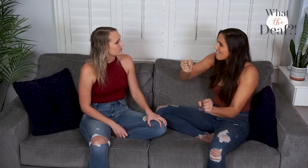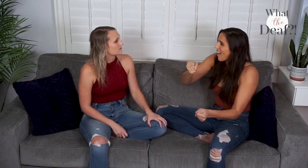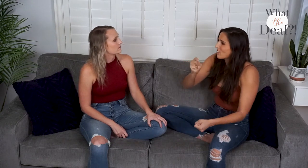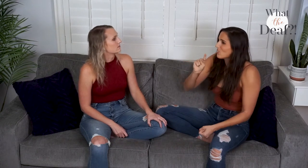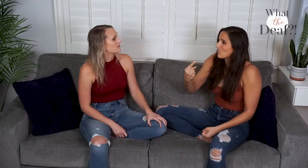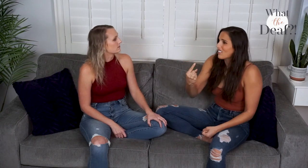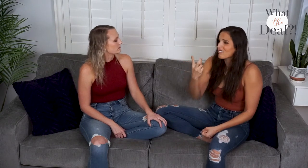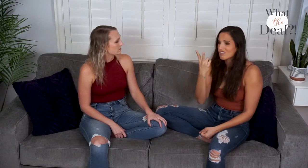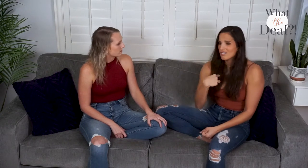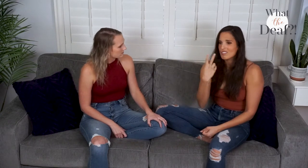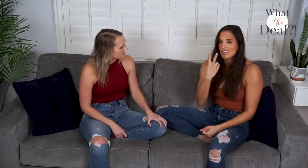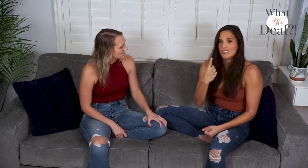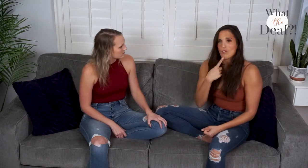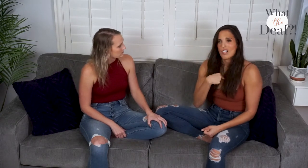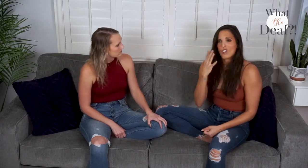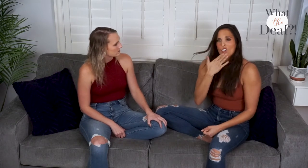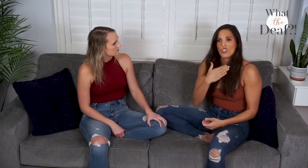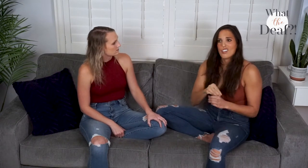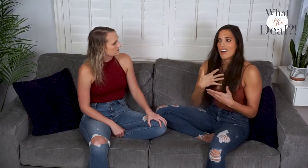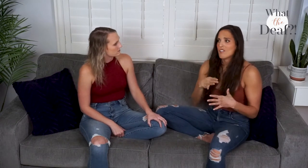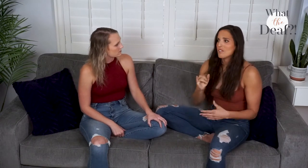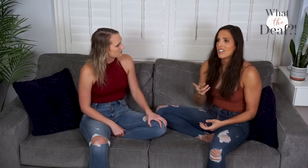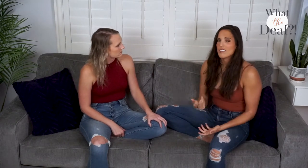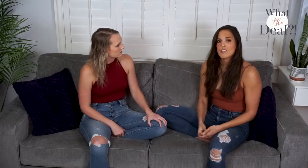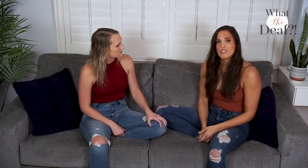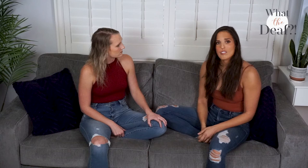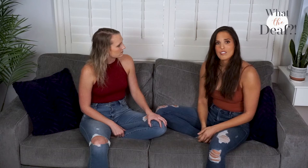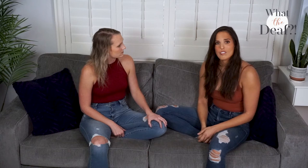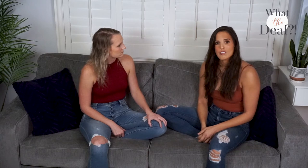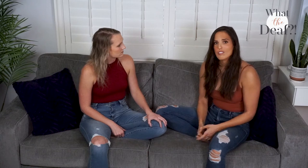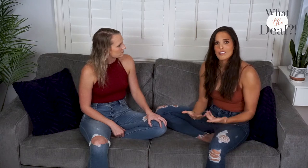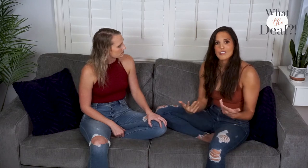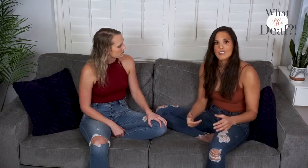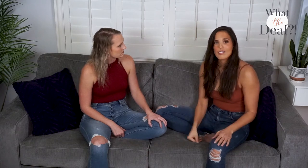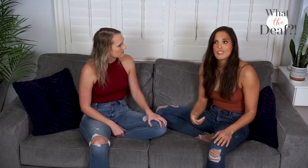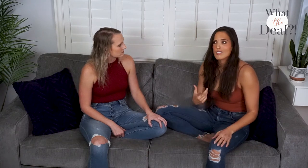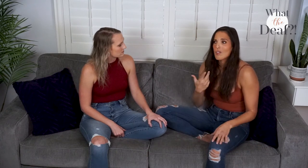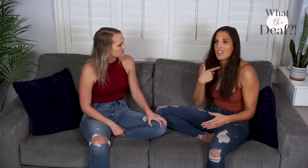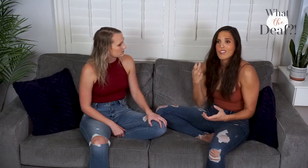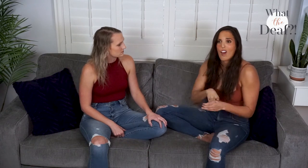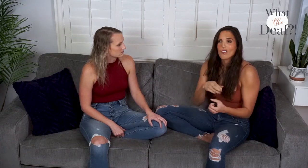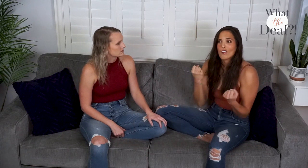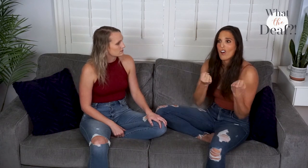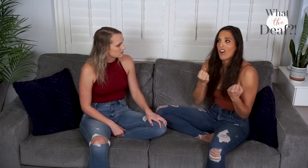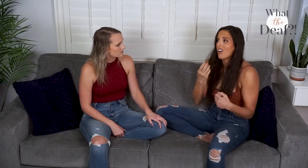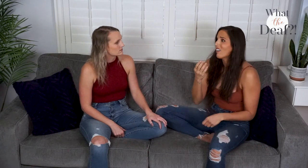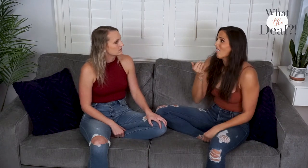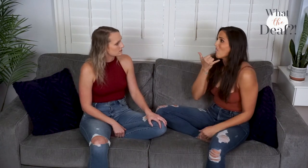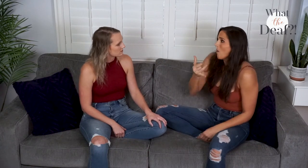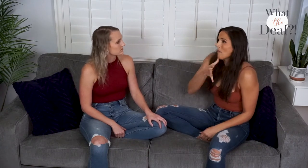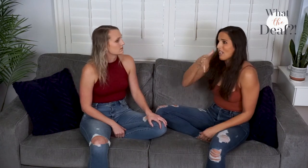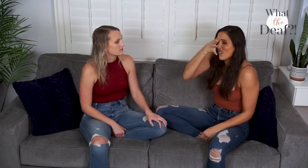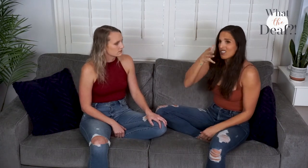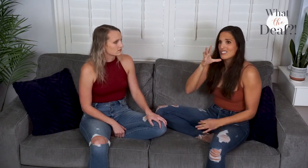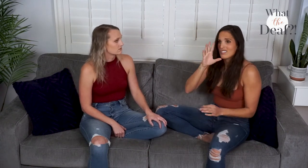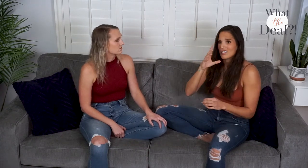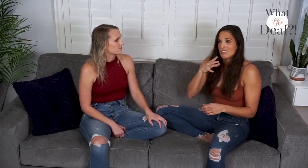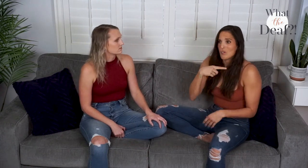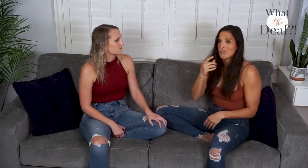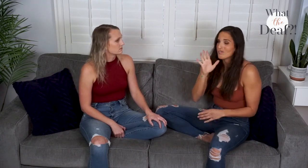And just in that instant, he looked me up and down and said I looked good in that outfit. So we got in the car, I called my parents, and I told them,